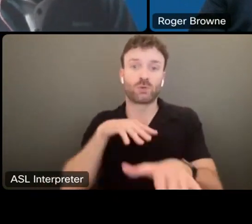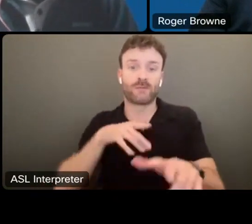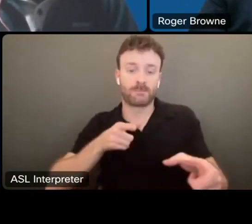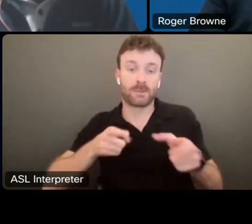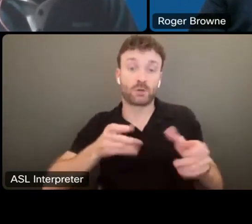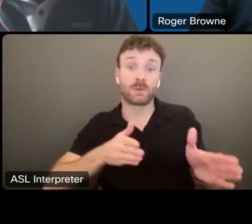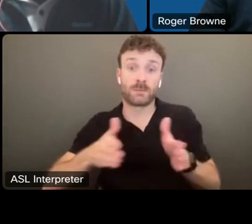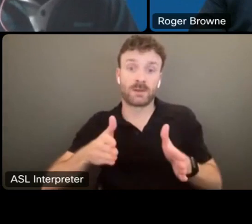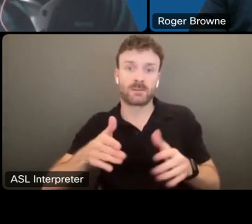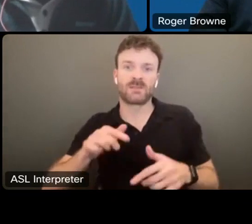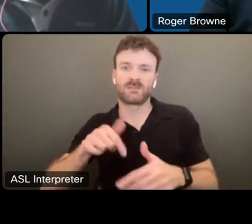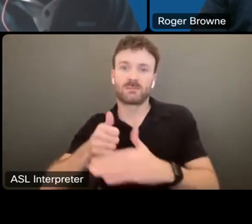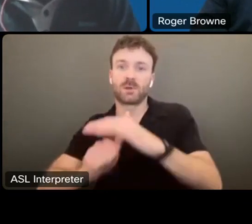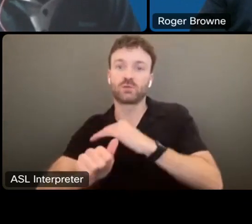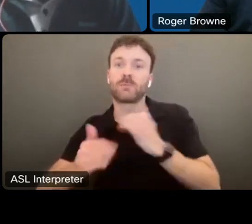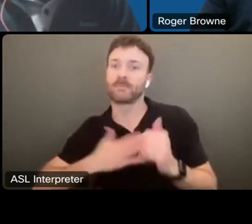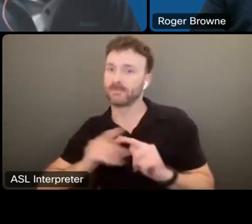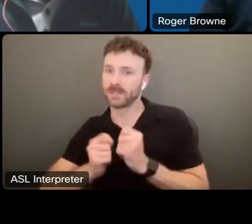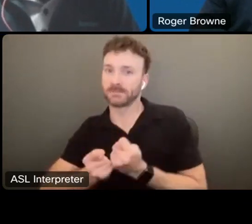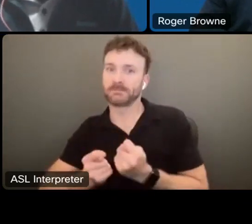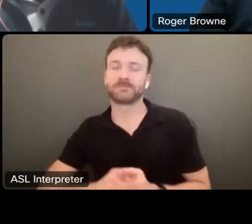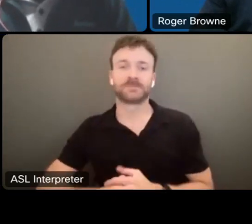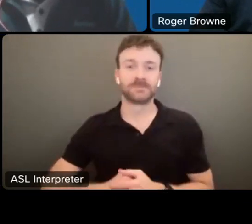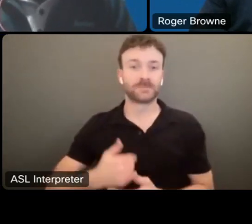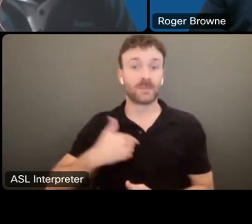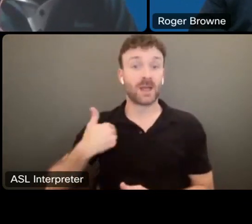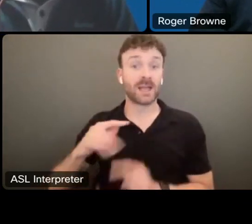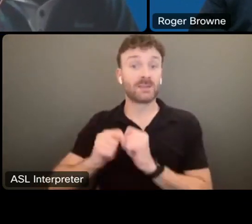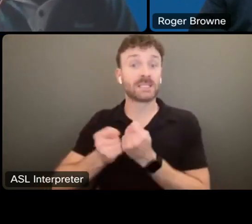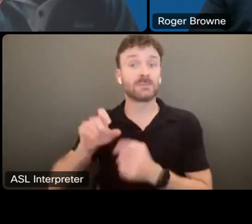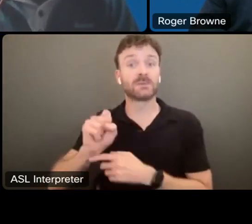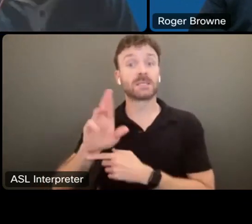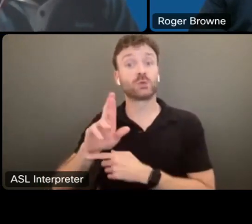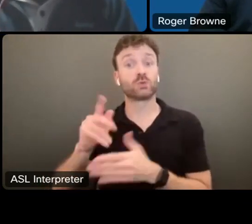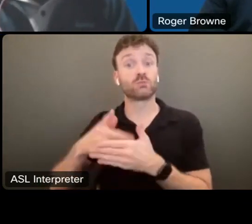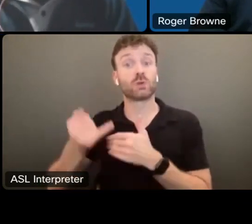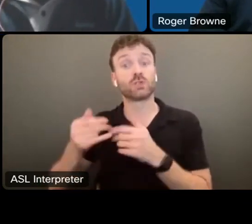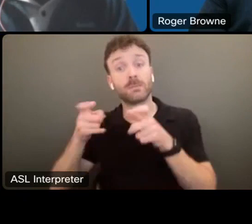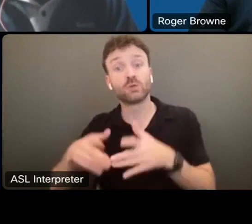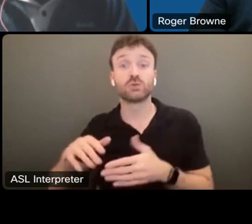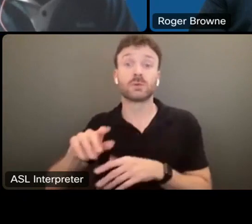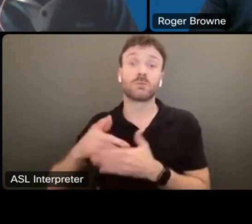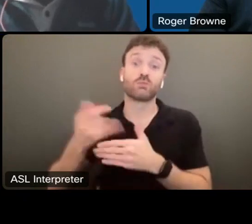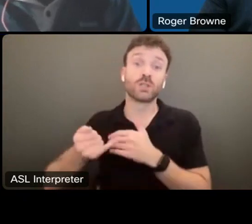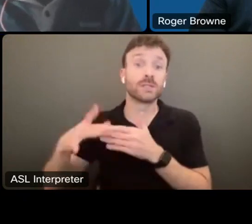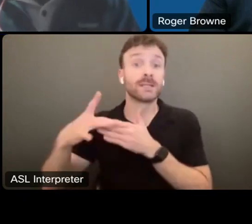under the review of my team. So I have a team of senior project managers, project leads, as well as works from coordinators.